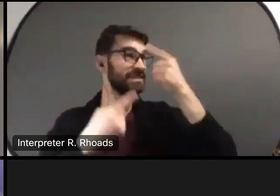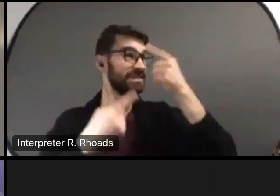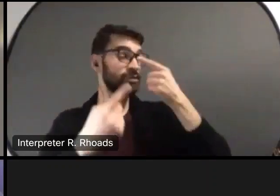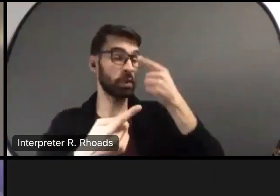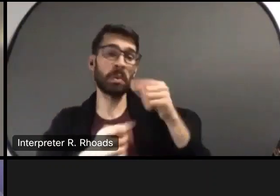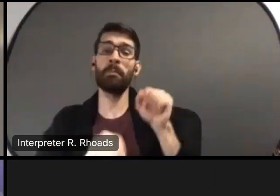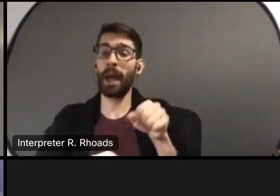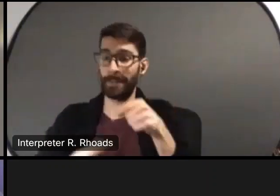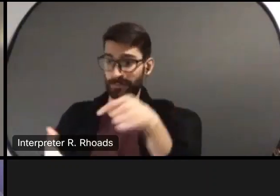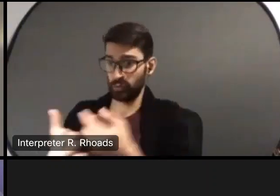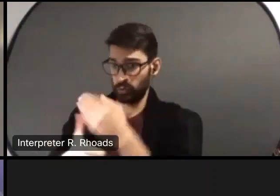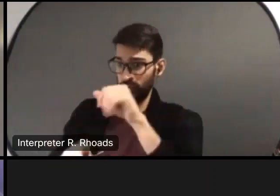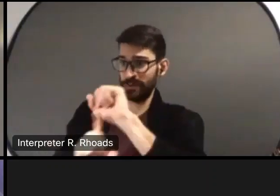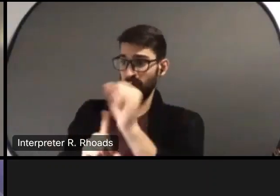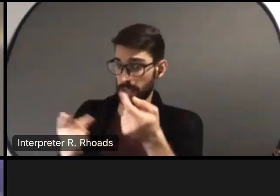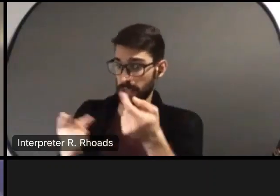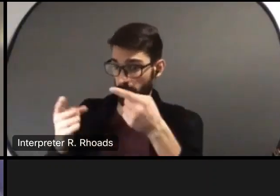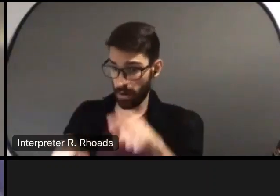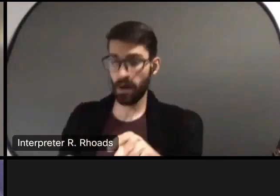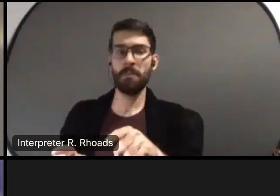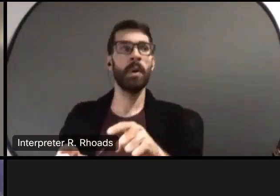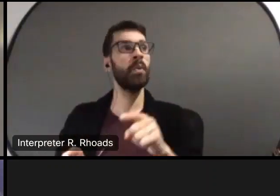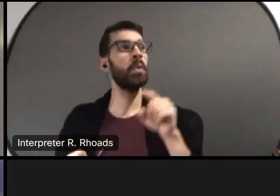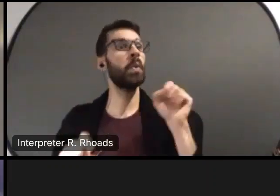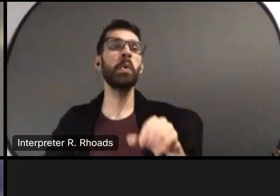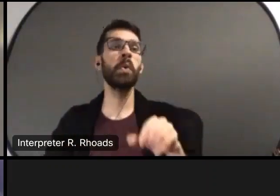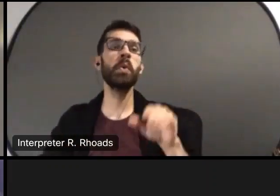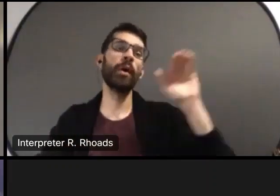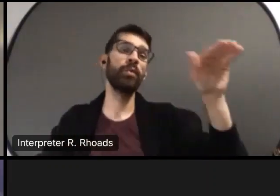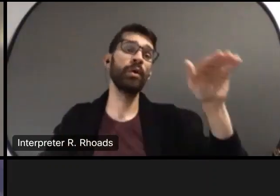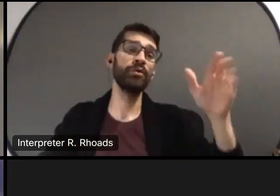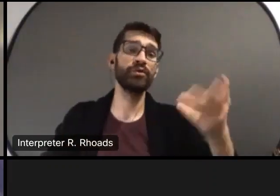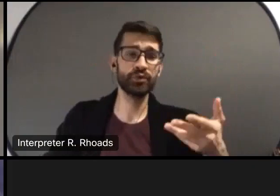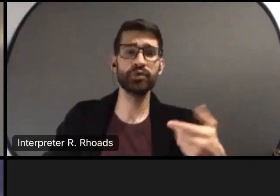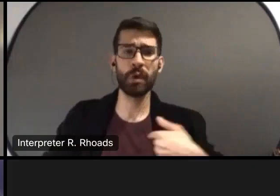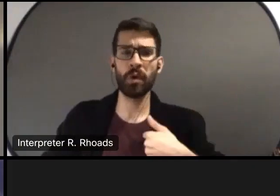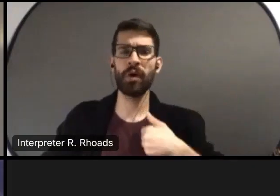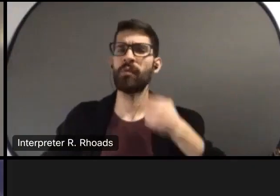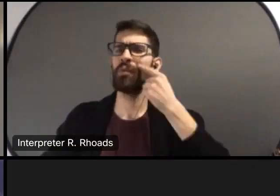that wasn't something you know because that was 4C not 4E but that's actually something that because